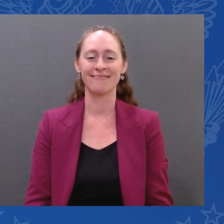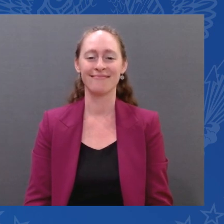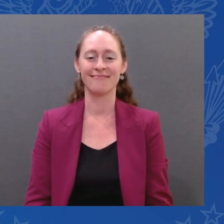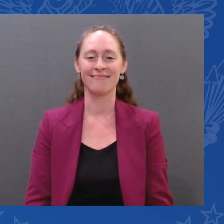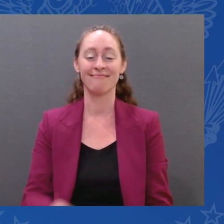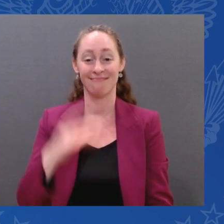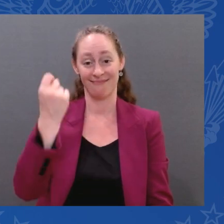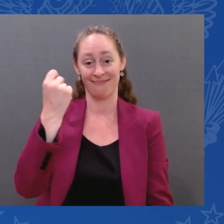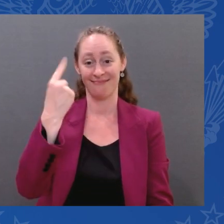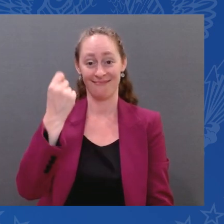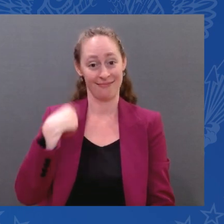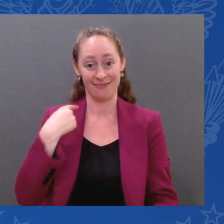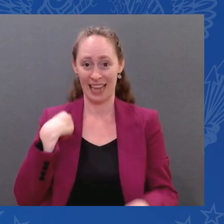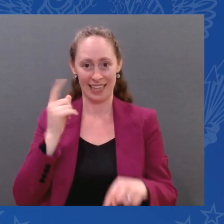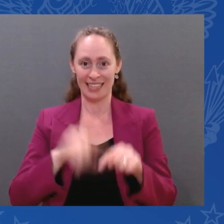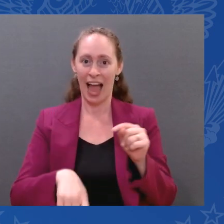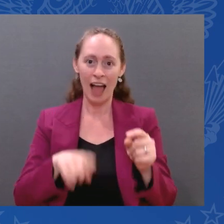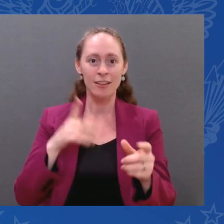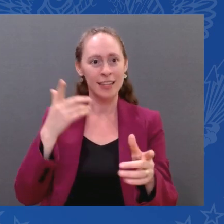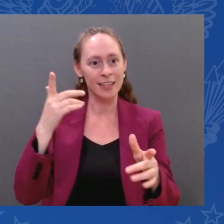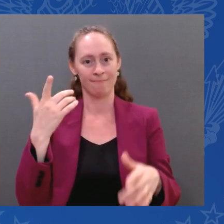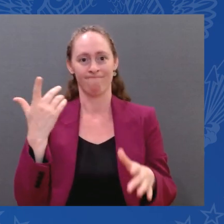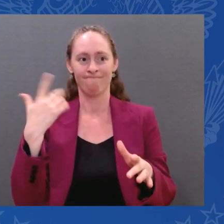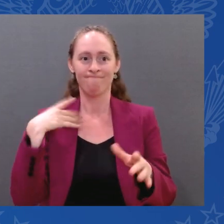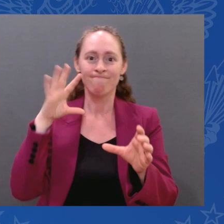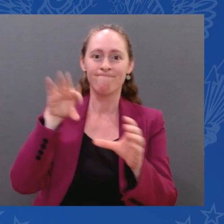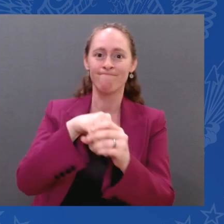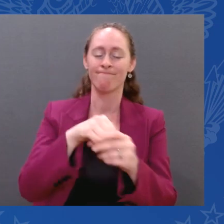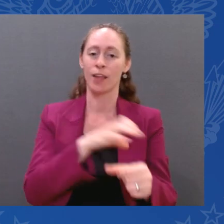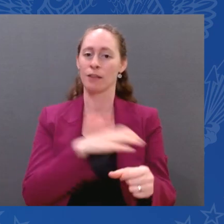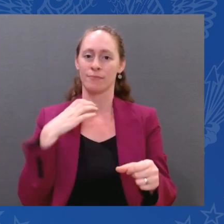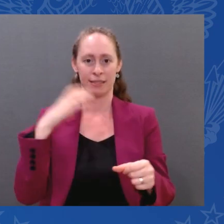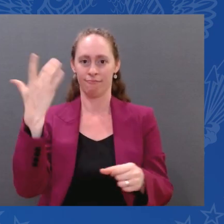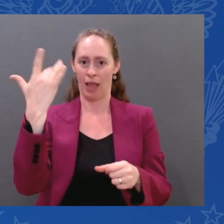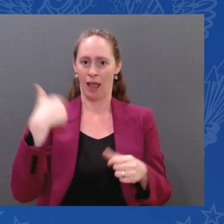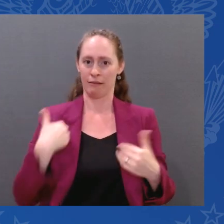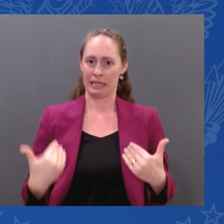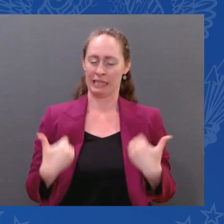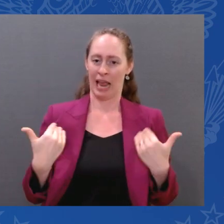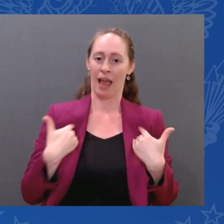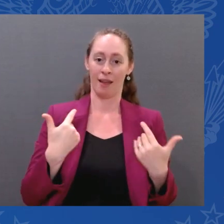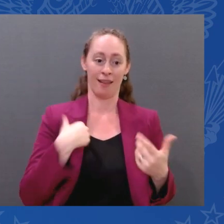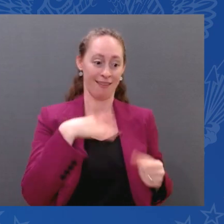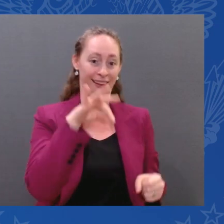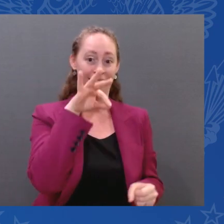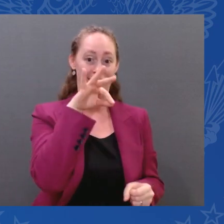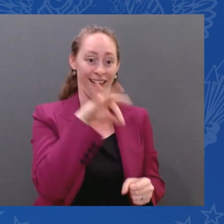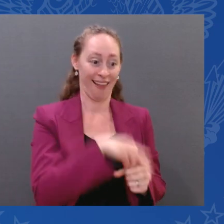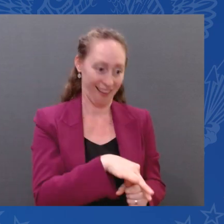17 days before that. And I had the great honor because of a guy named Mansfield,